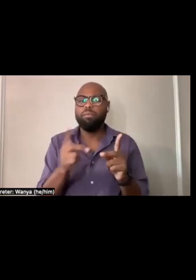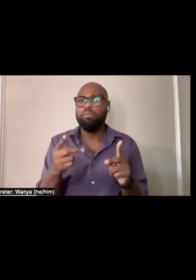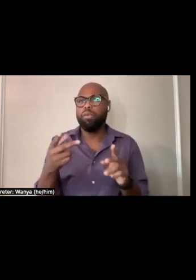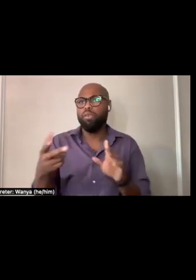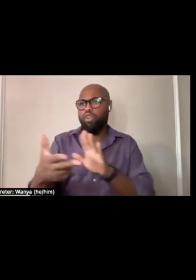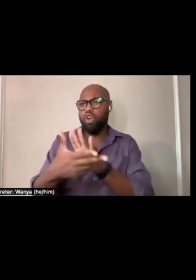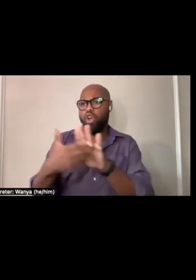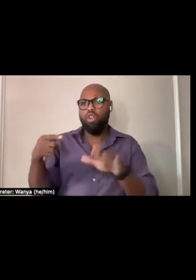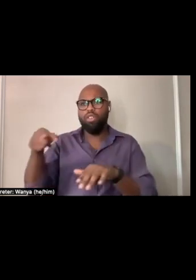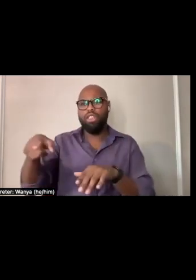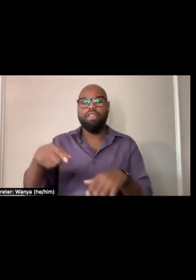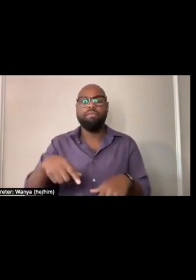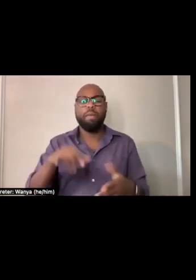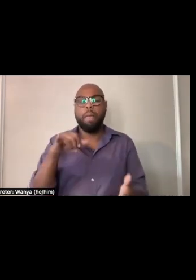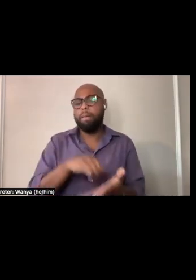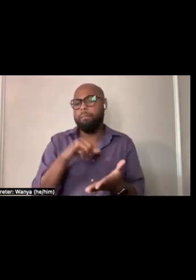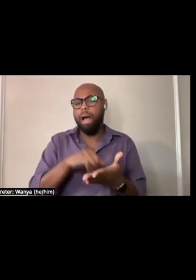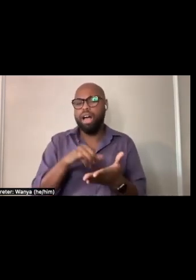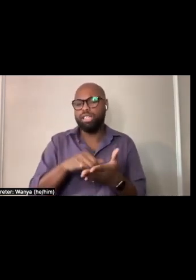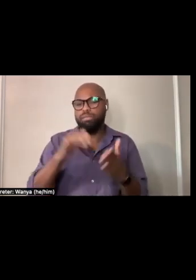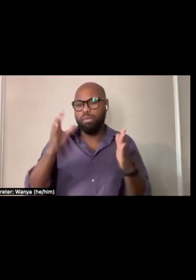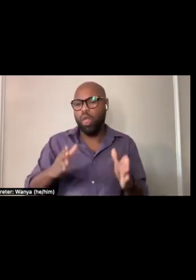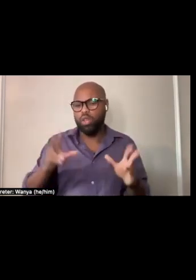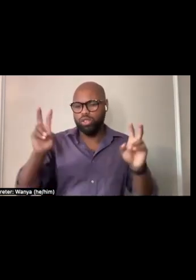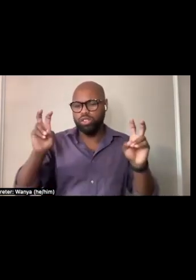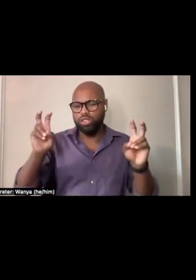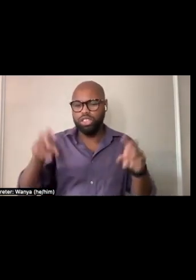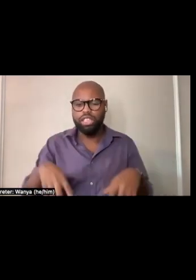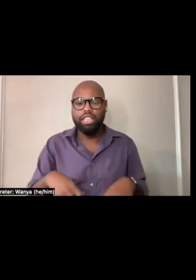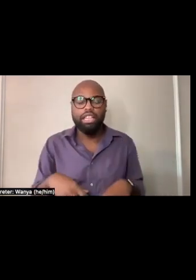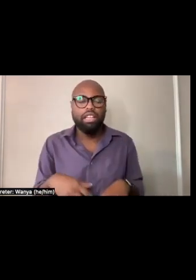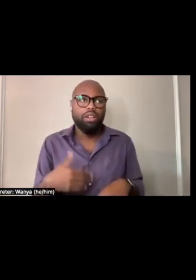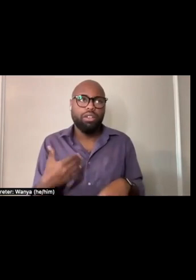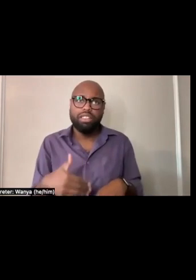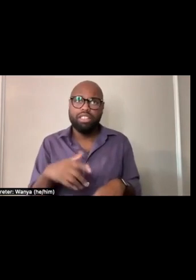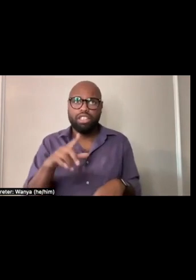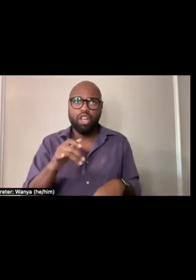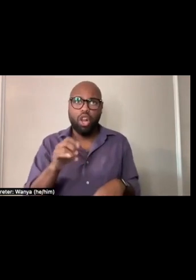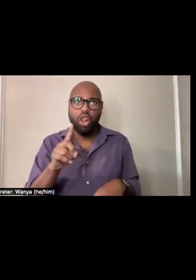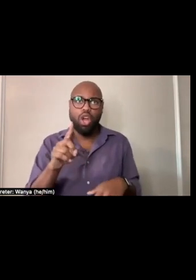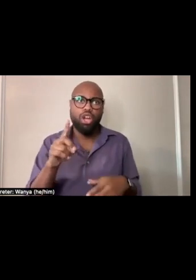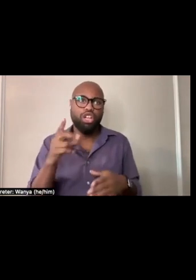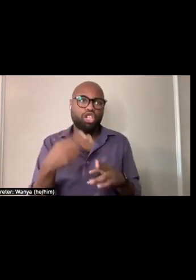This person went on to say it's a very loaded term because that's the that's the label that